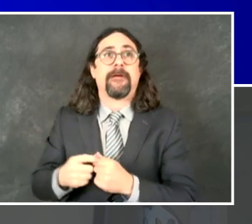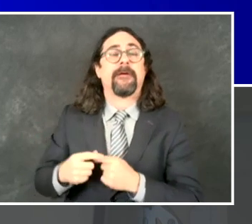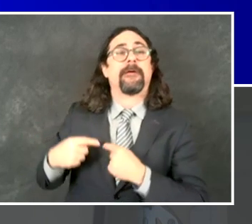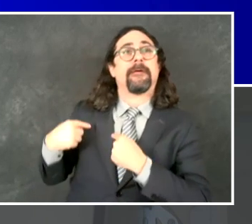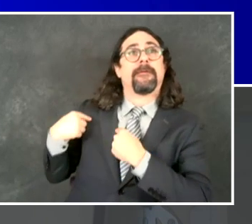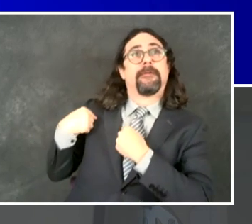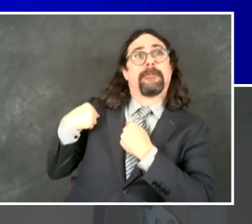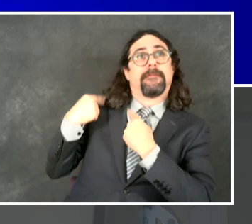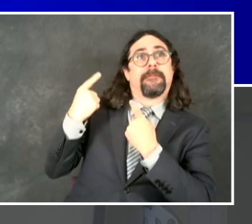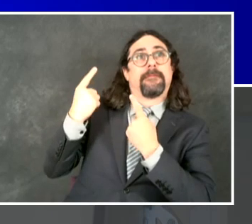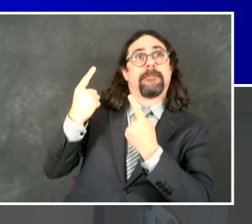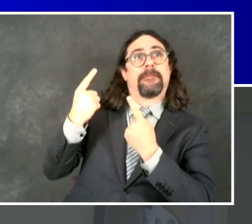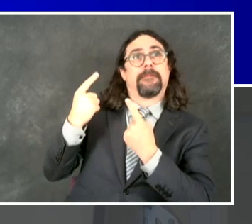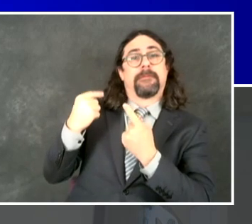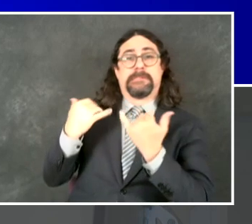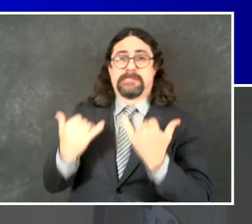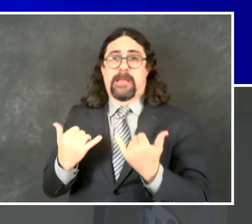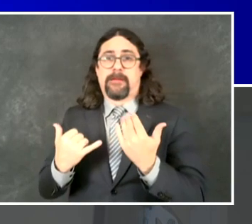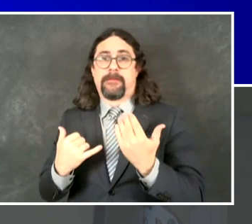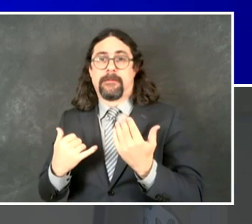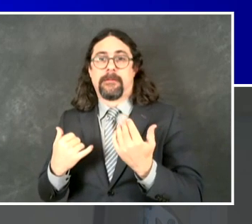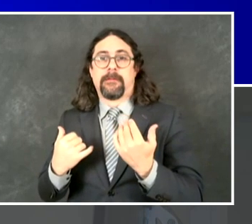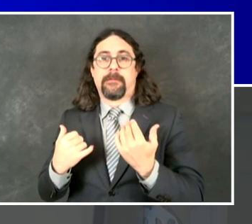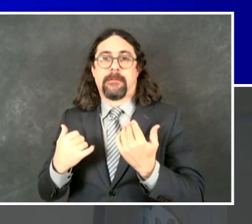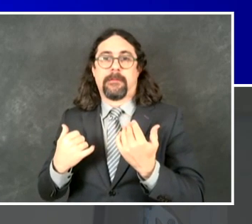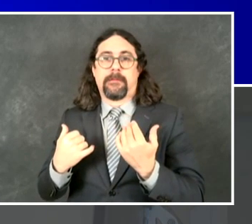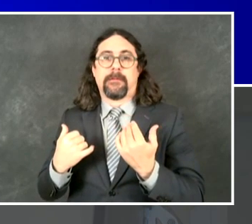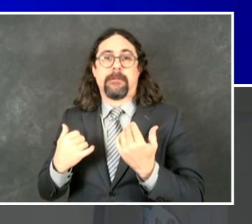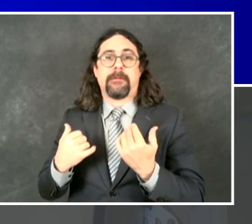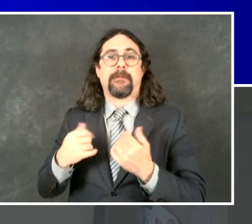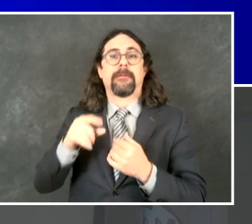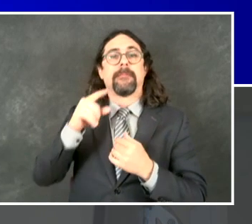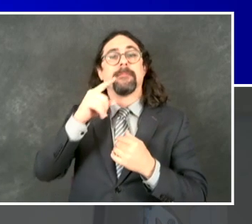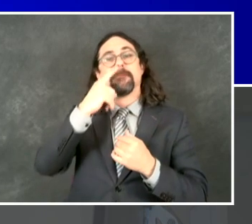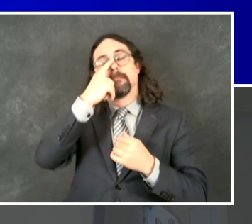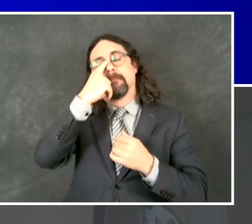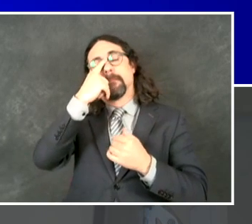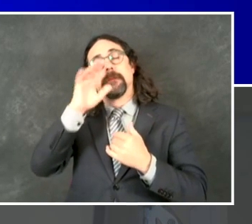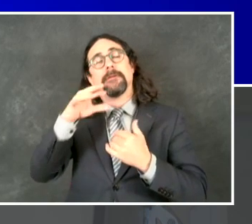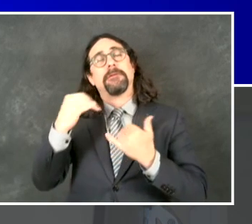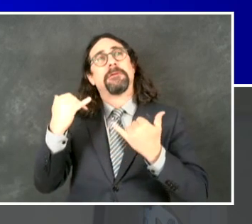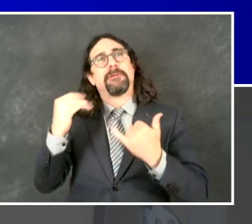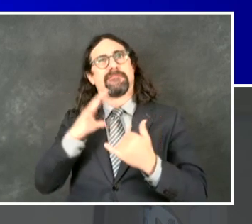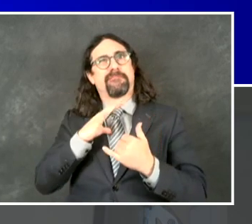CARE WORKER TAKING THE TEST. BUT HTE, I'M SORRY, I